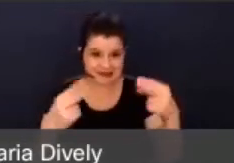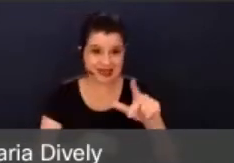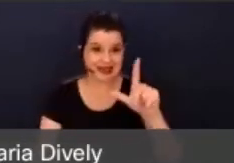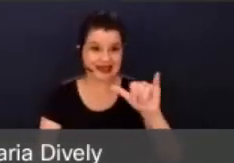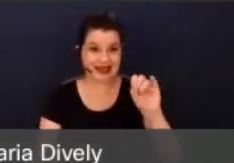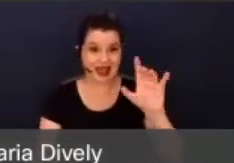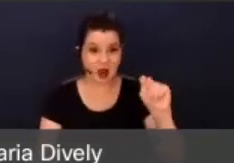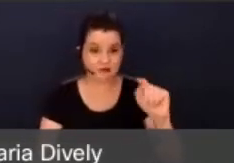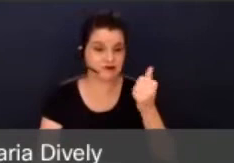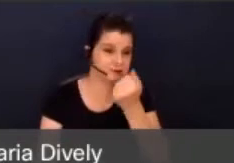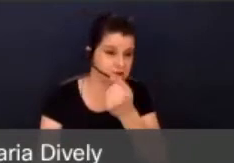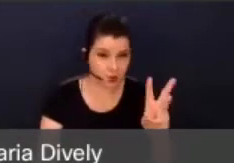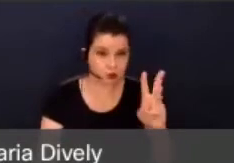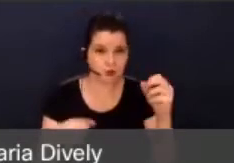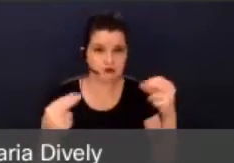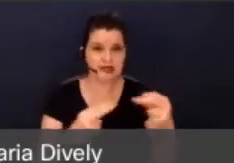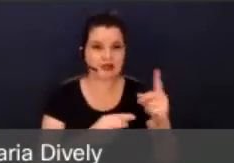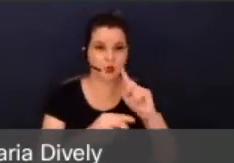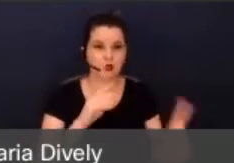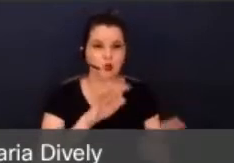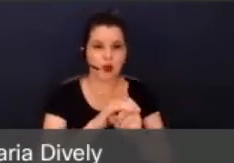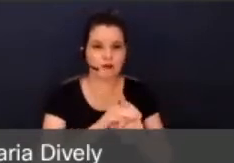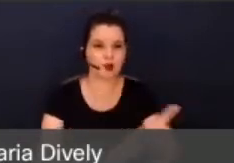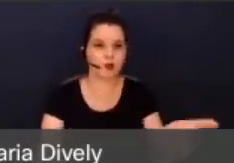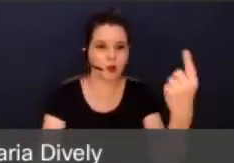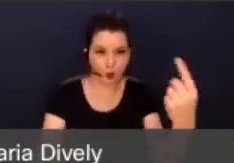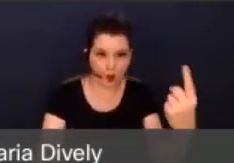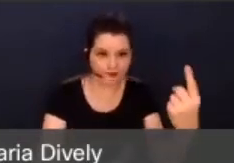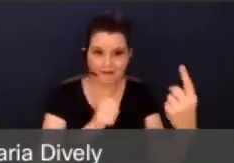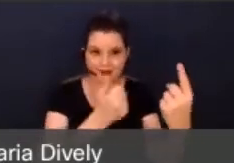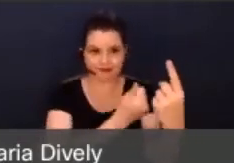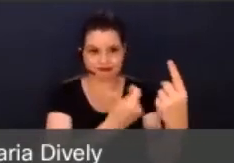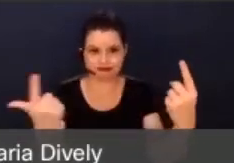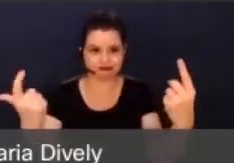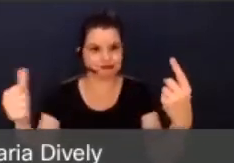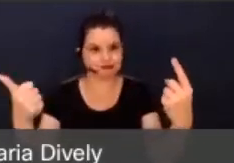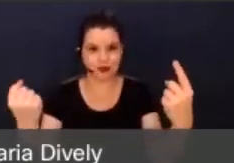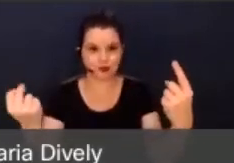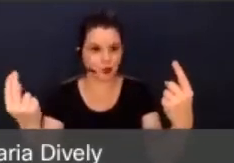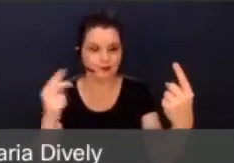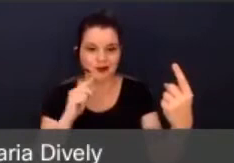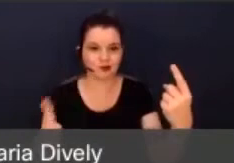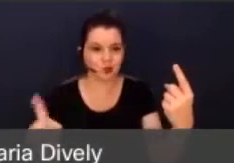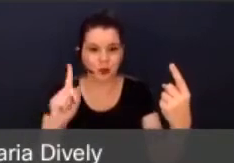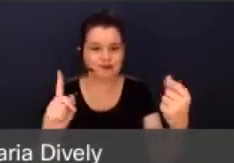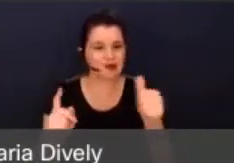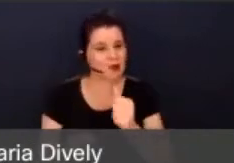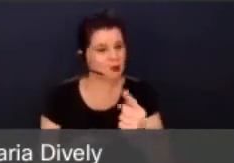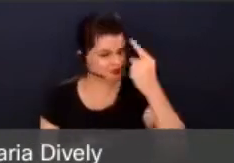multiple slides and that will appear on one and not on the other 10 or 12. So I don't think it's in the template.